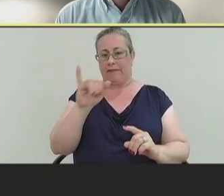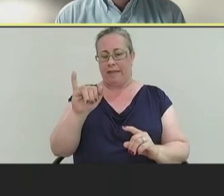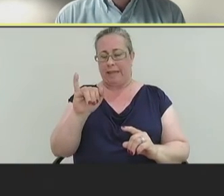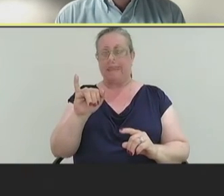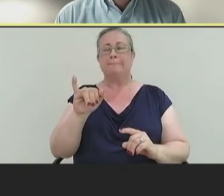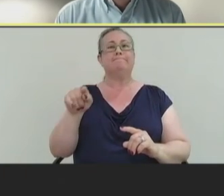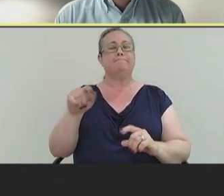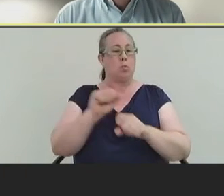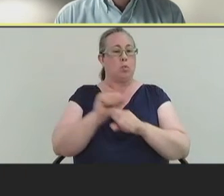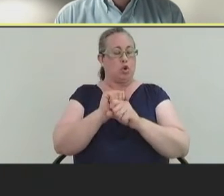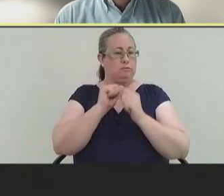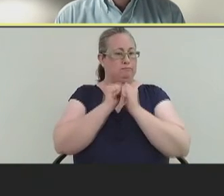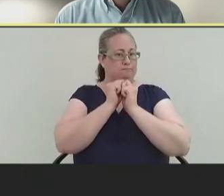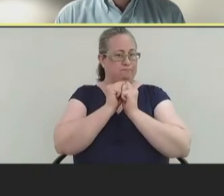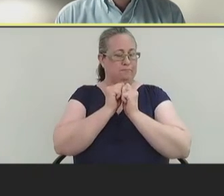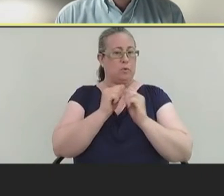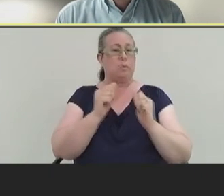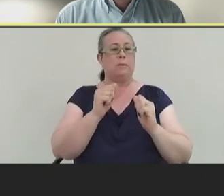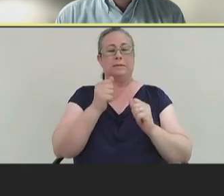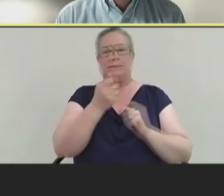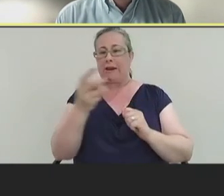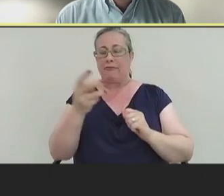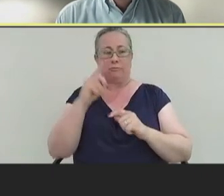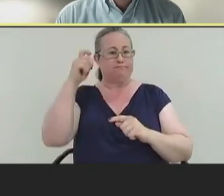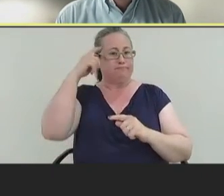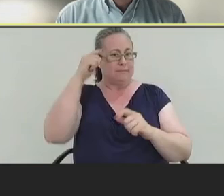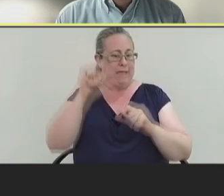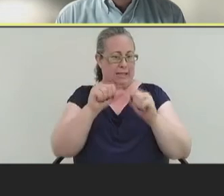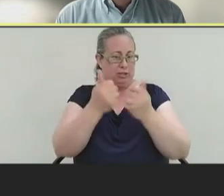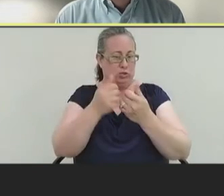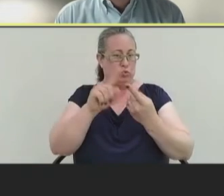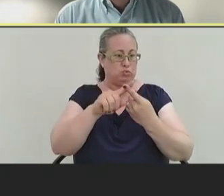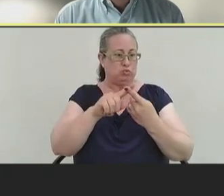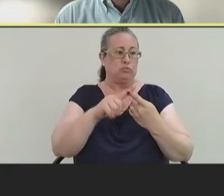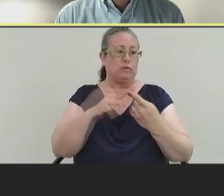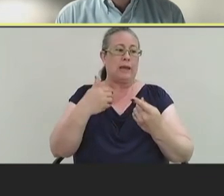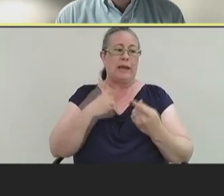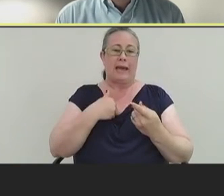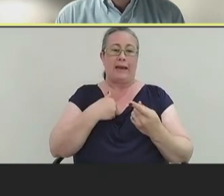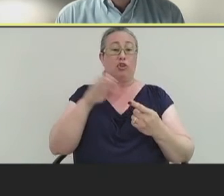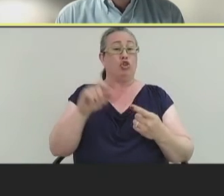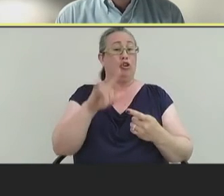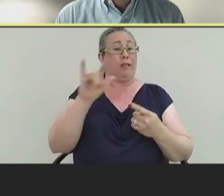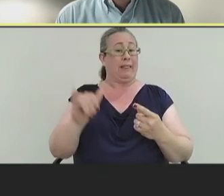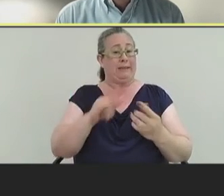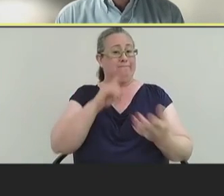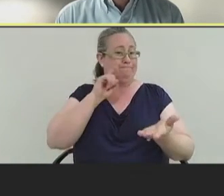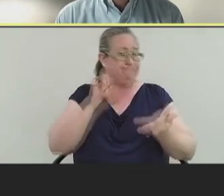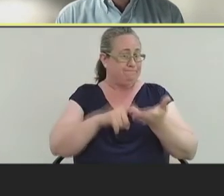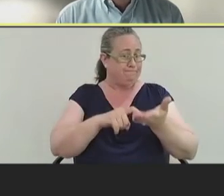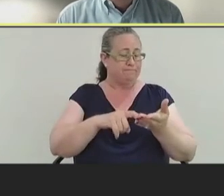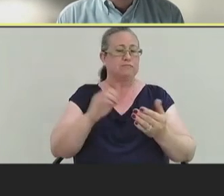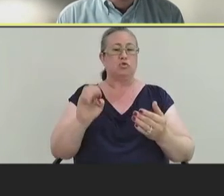many government agencies in order to have early detection and early intelligence on